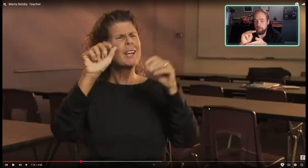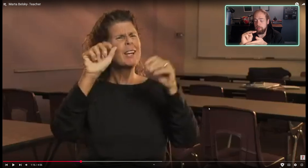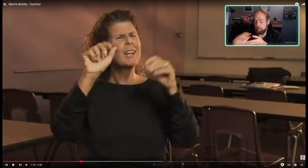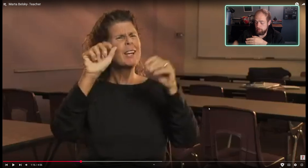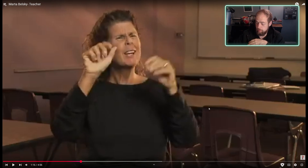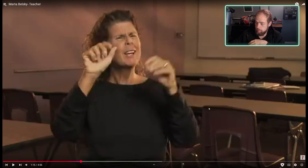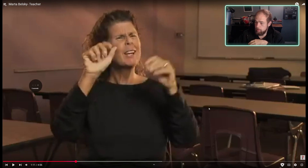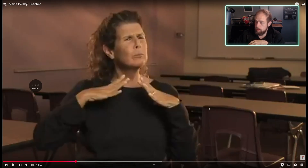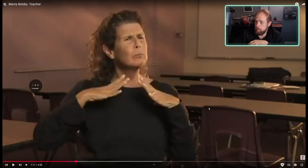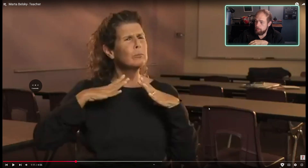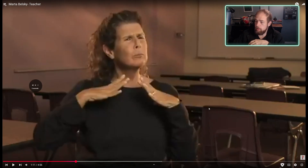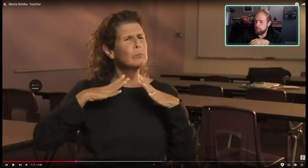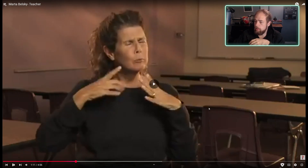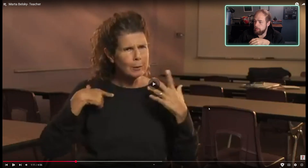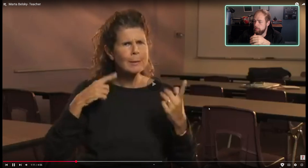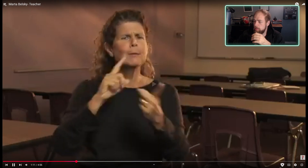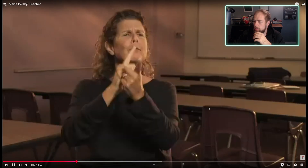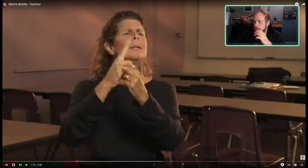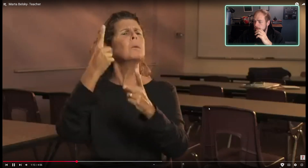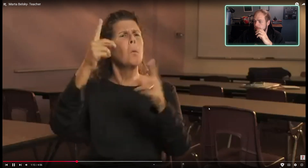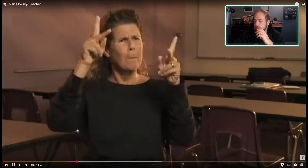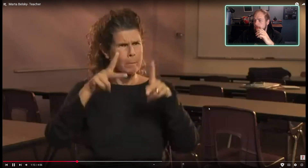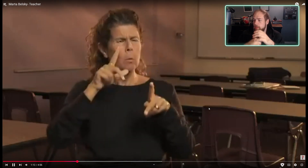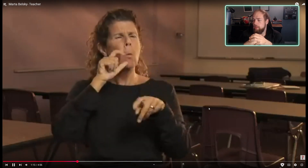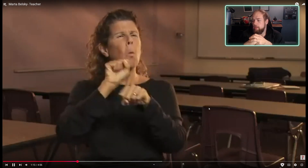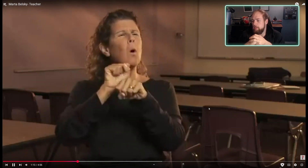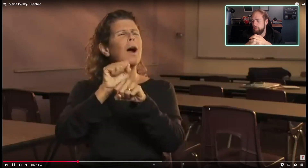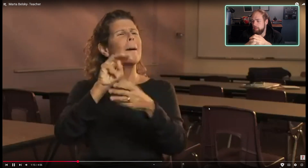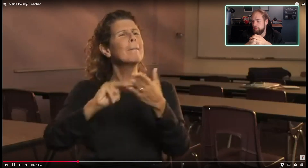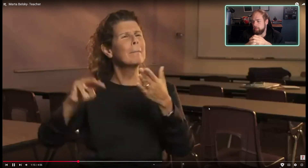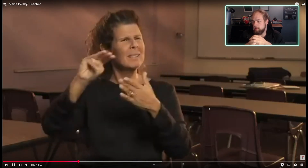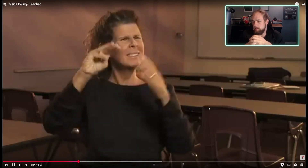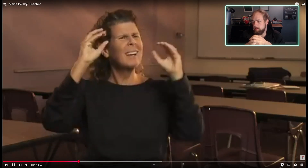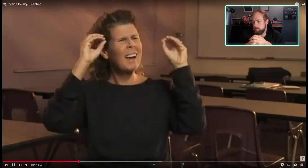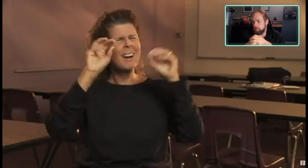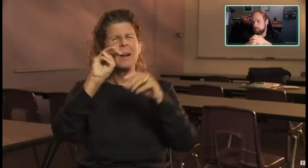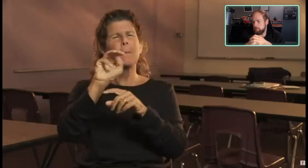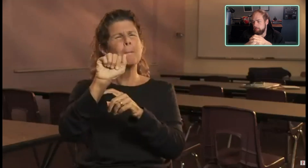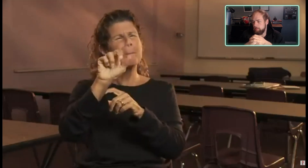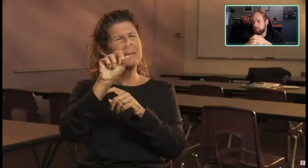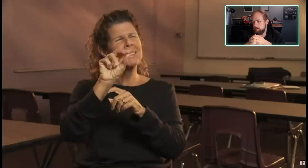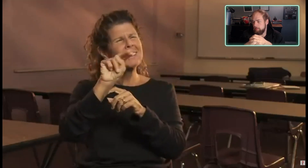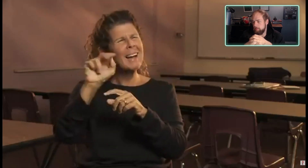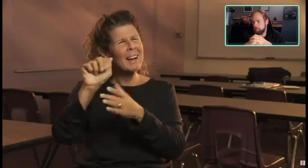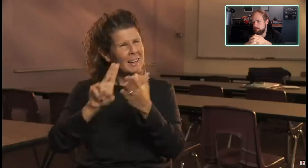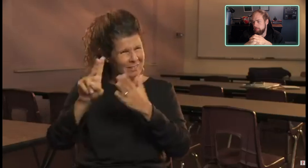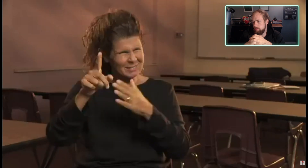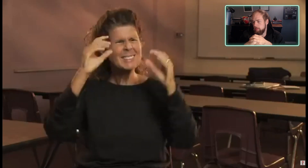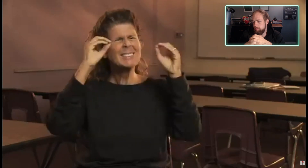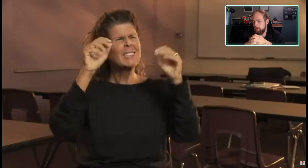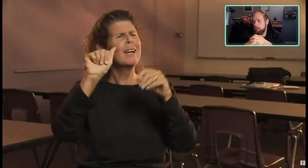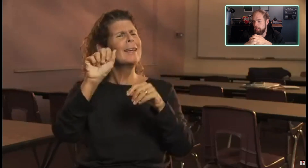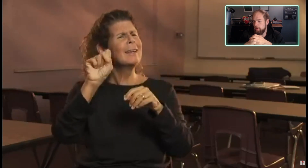this Madonna